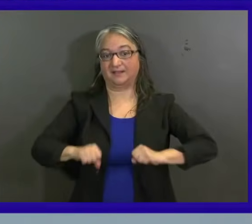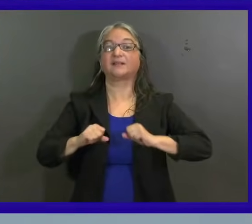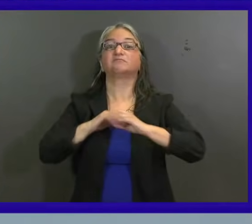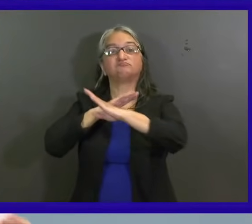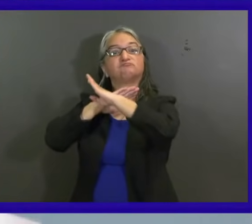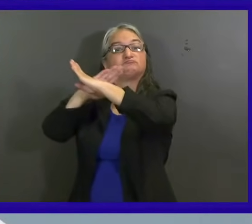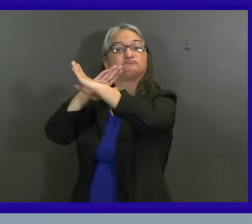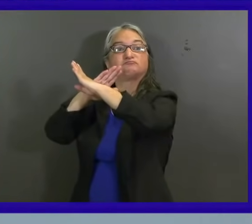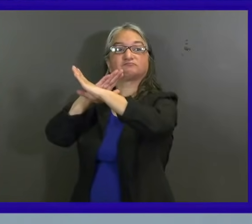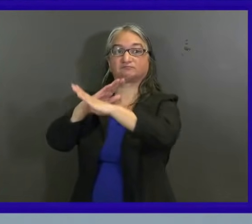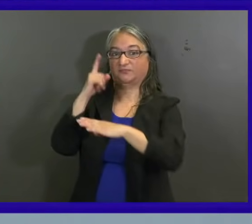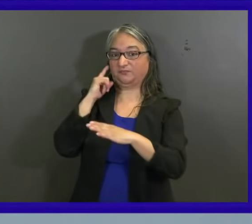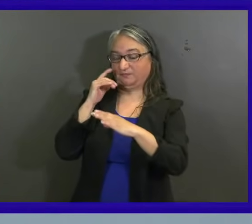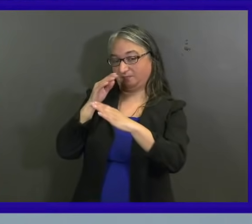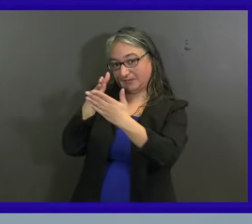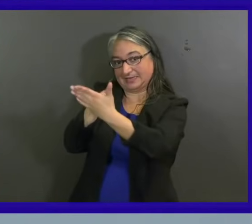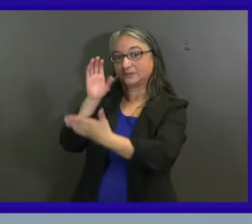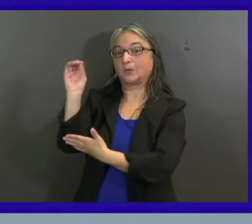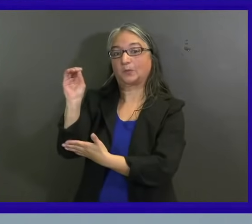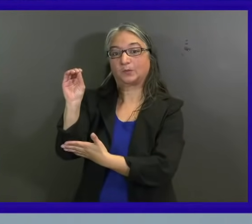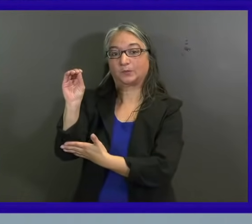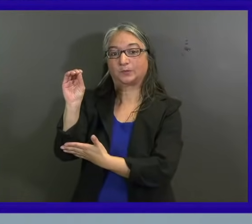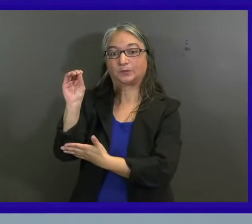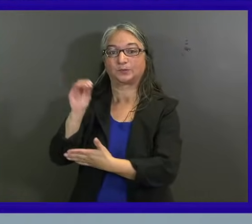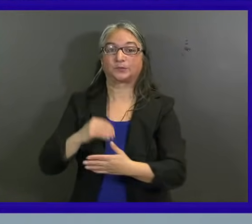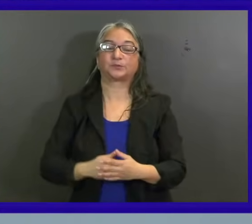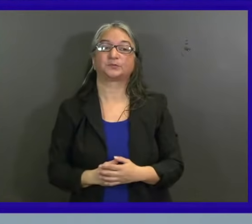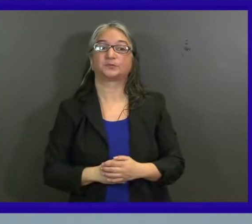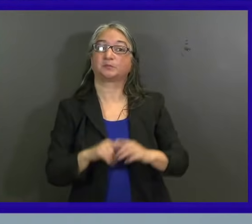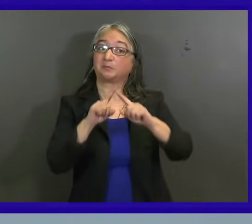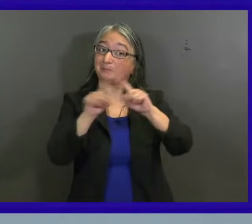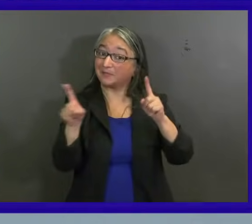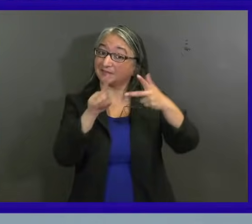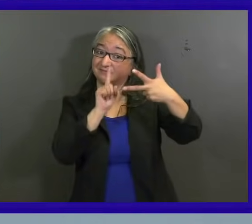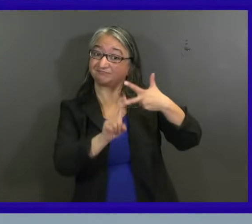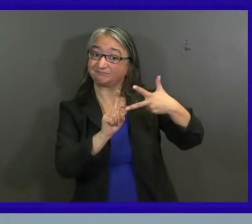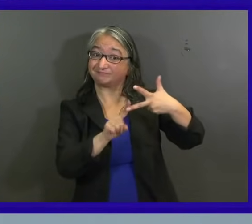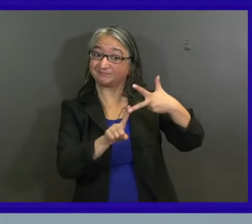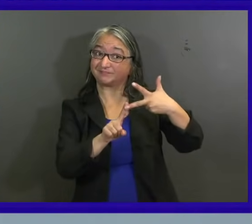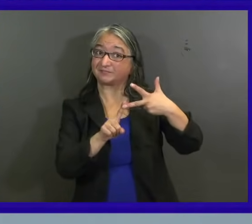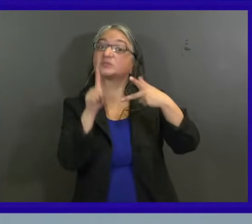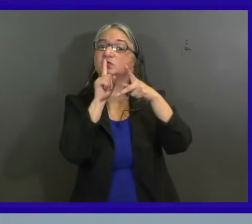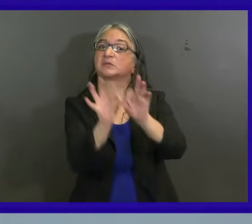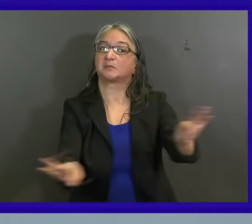the need for a booster the booster will not only increase your antibodies but it also increases the